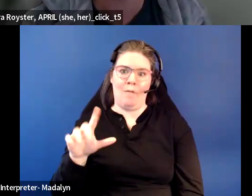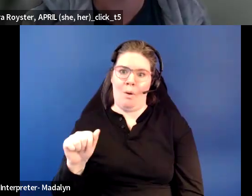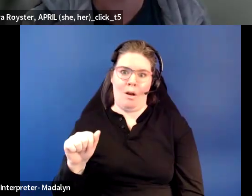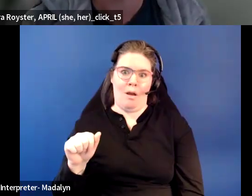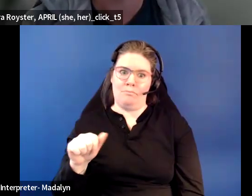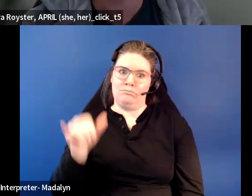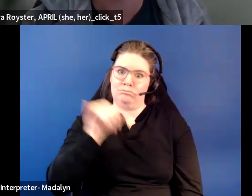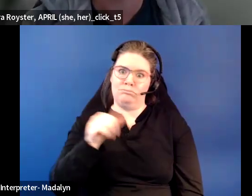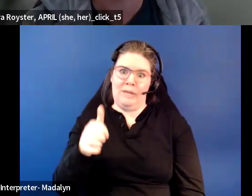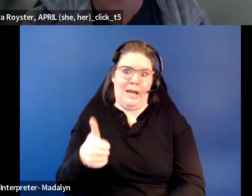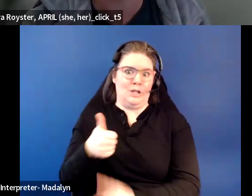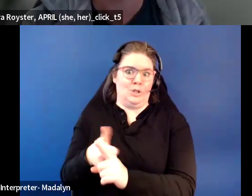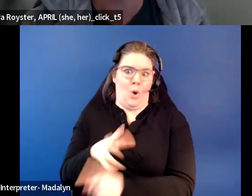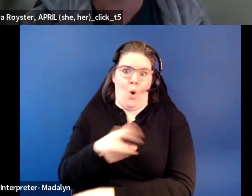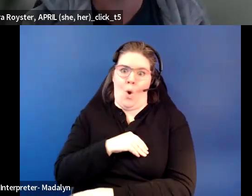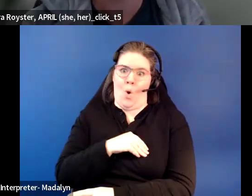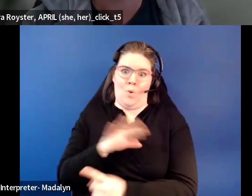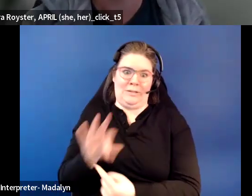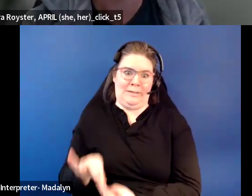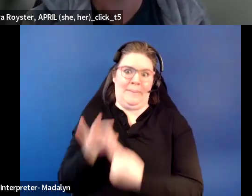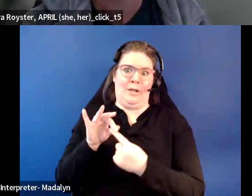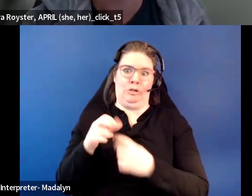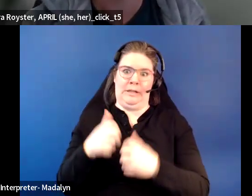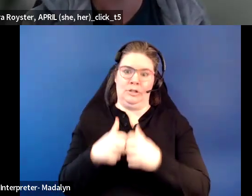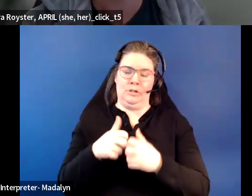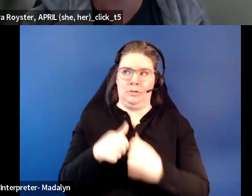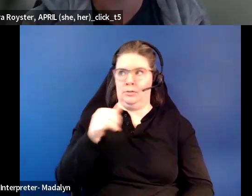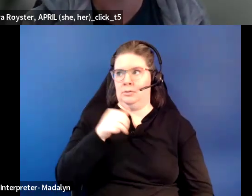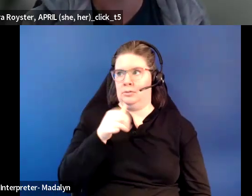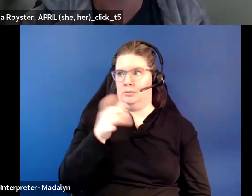Elissa w/ APRIL: very special issues with that.